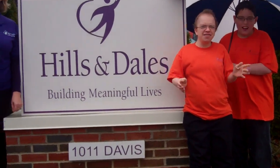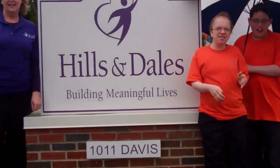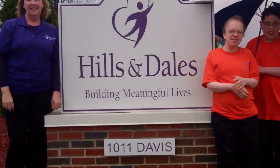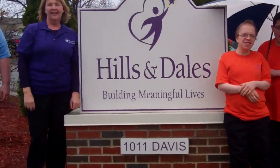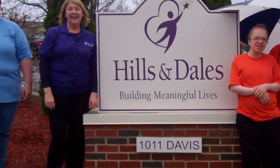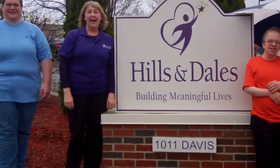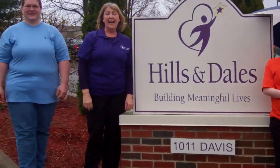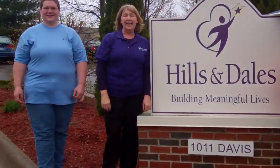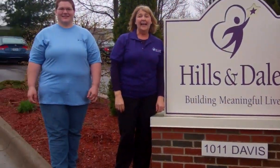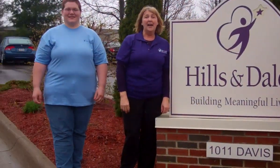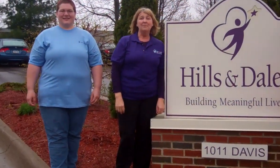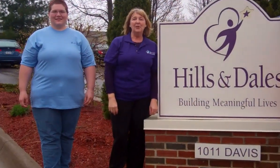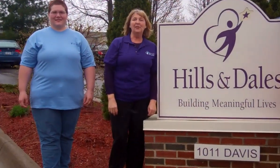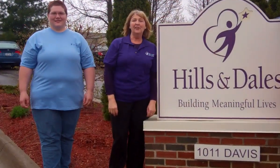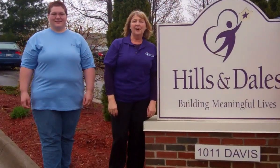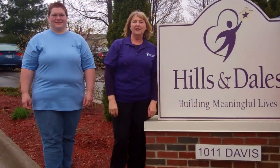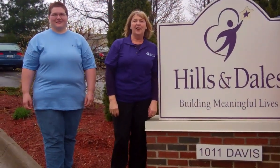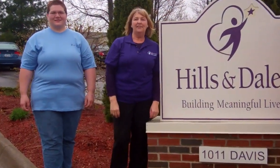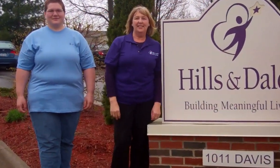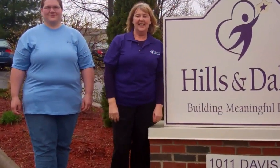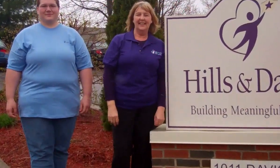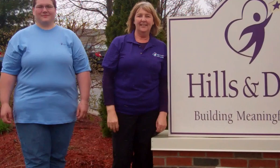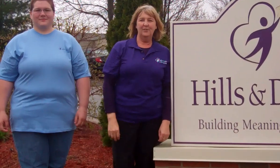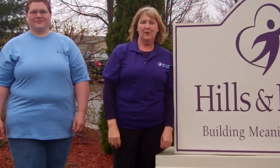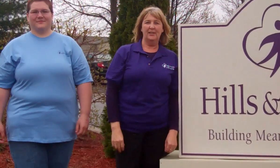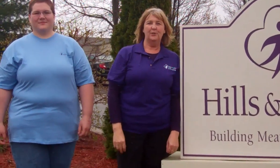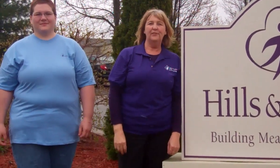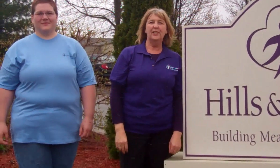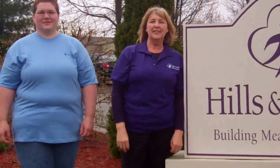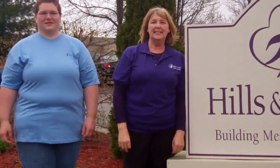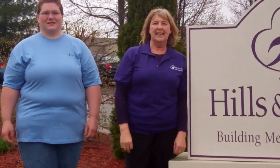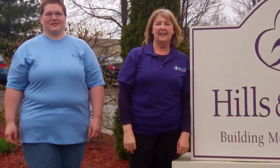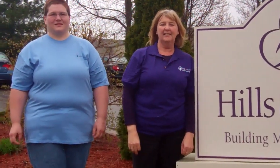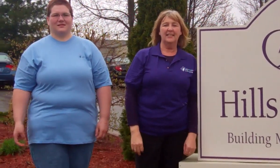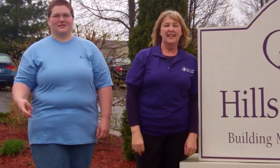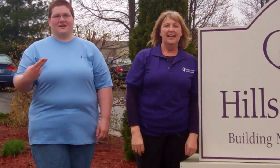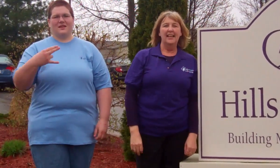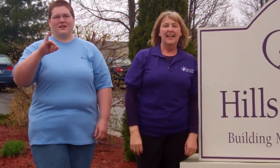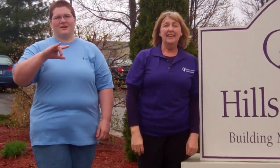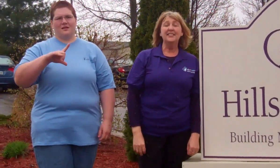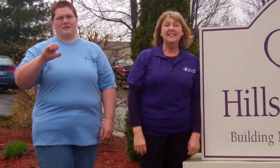Hi I'm Marilyn Althoff executive director of Hills & Dales. Hills & Dales